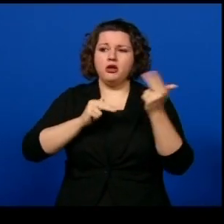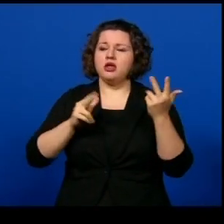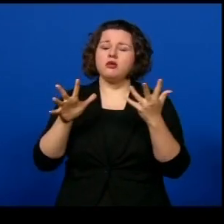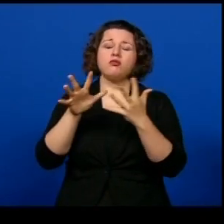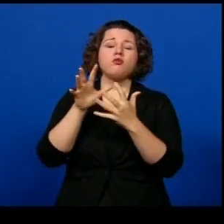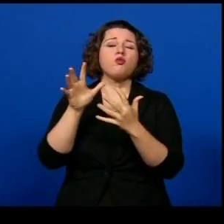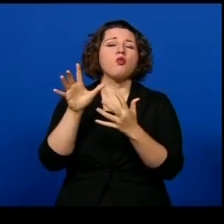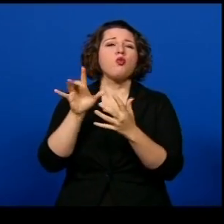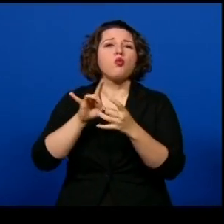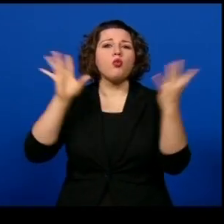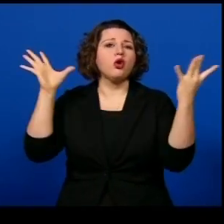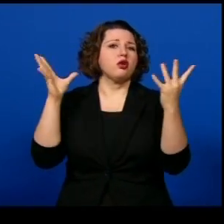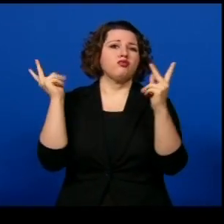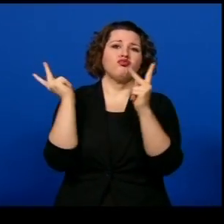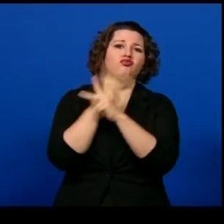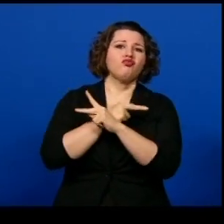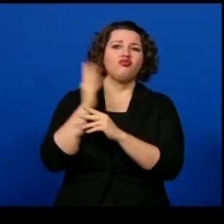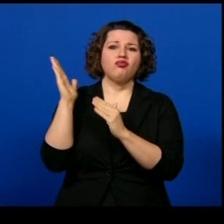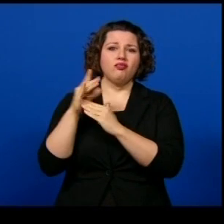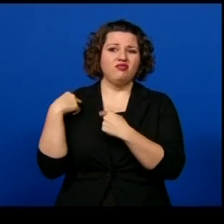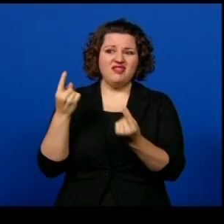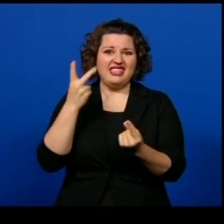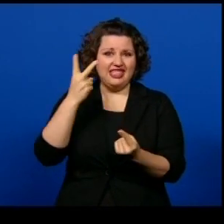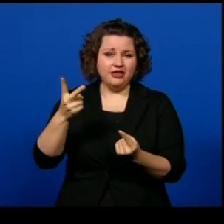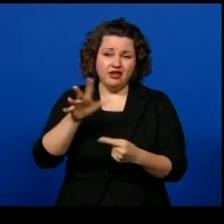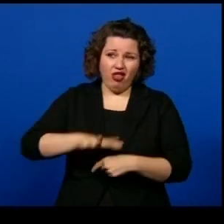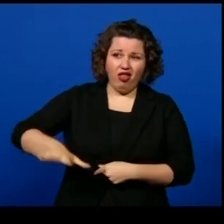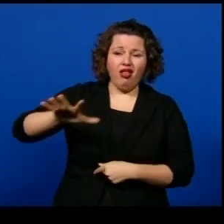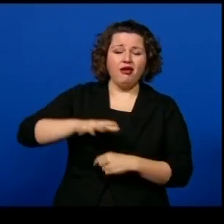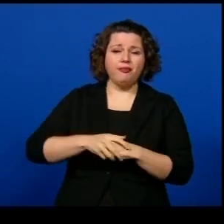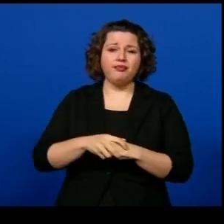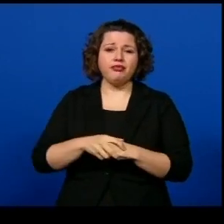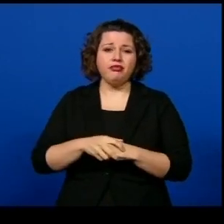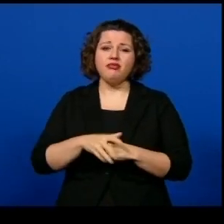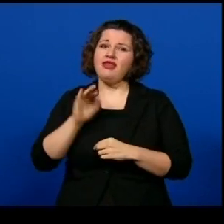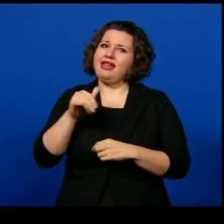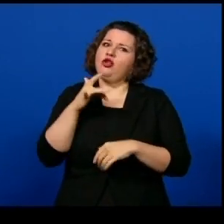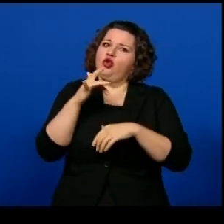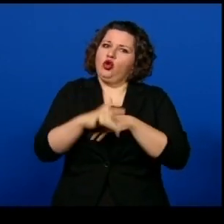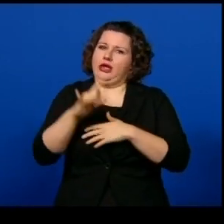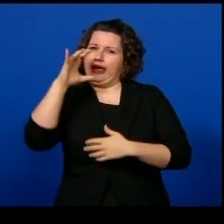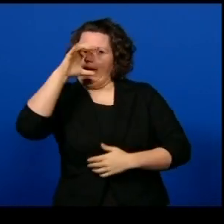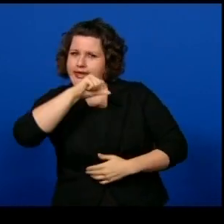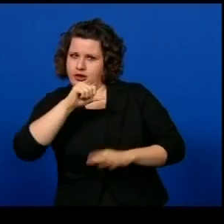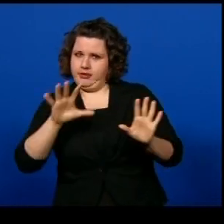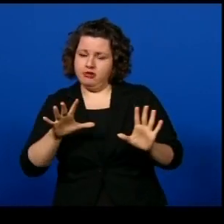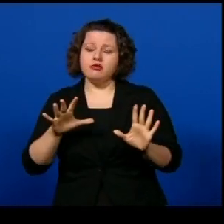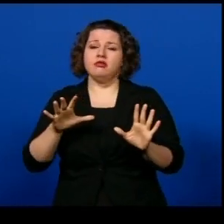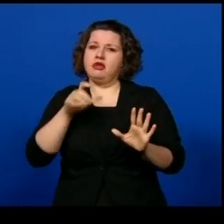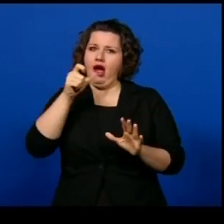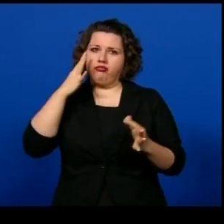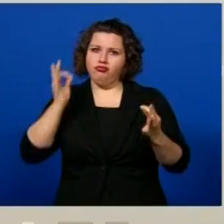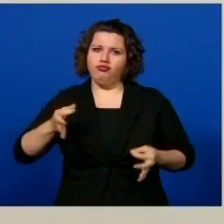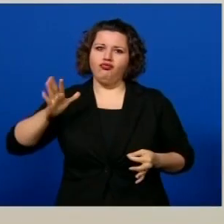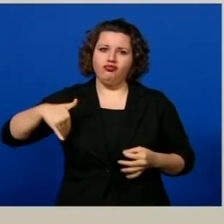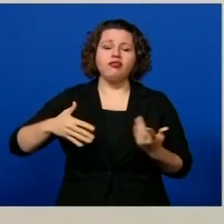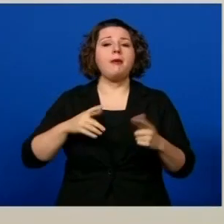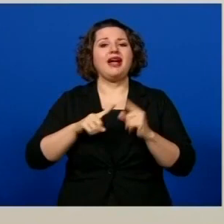across the state in such a wide area. Early estimates and again these are early estimates are that 10 million crop